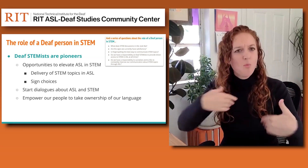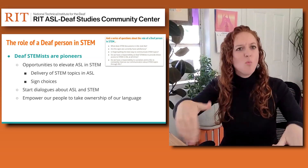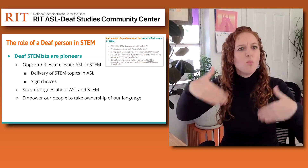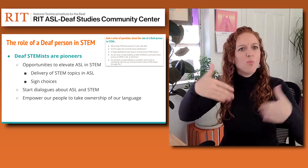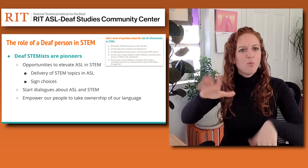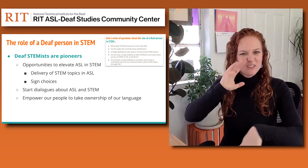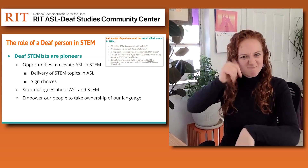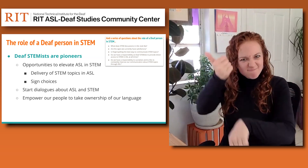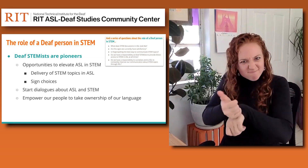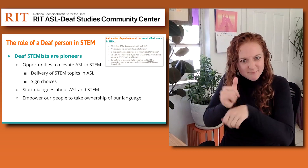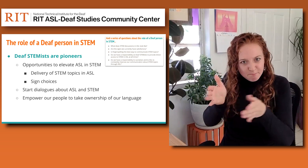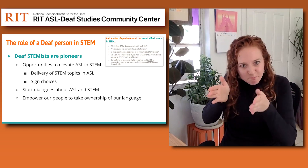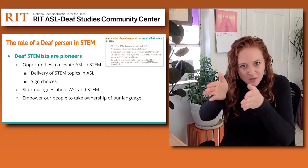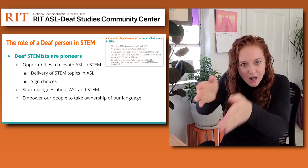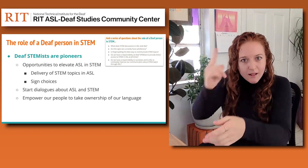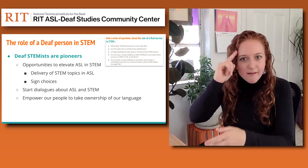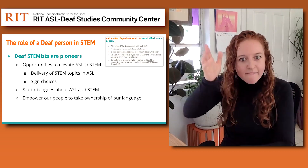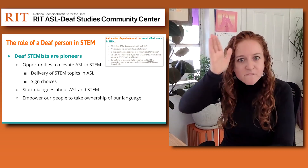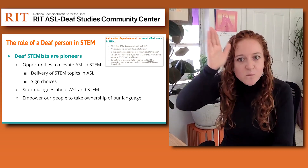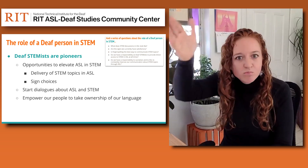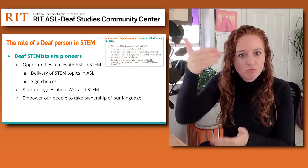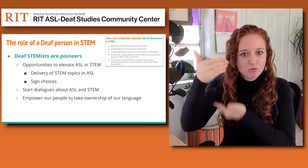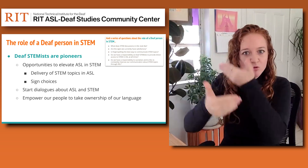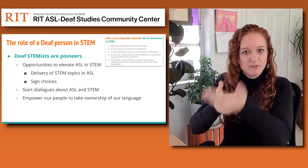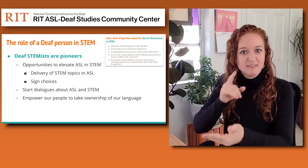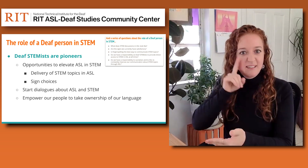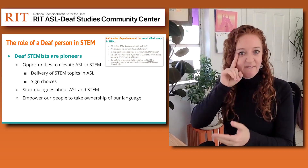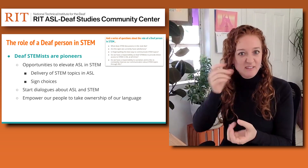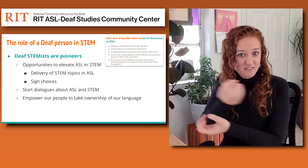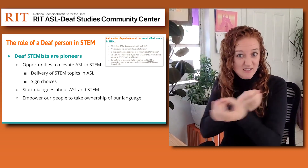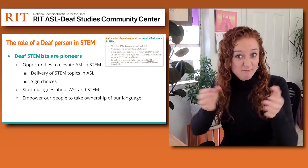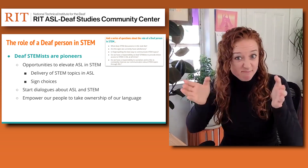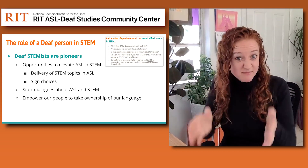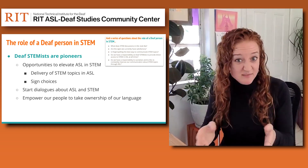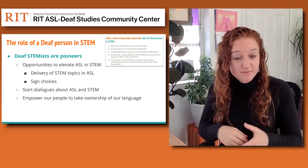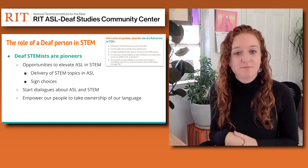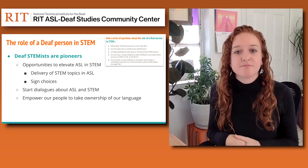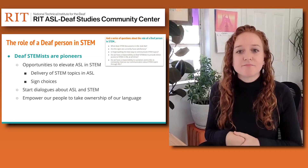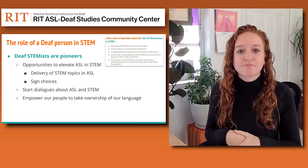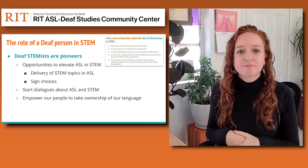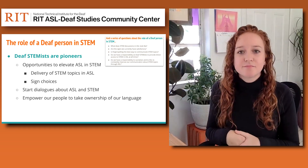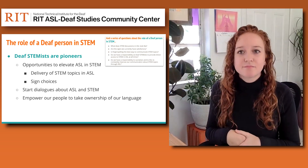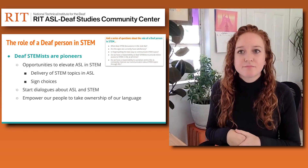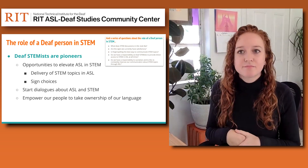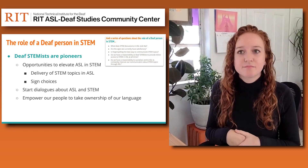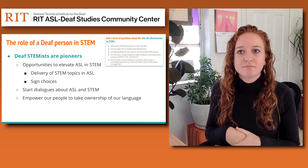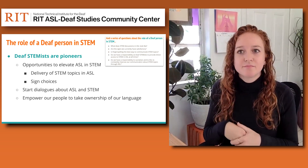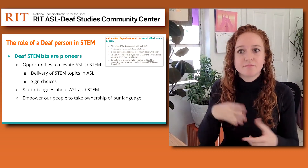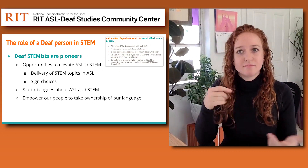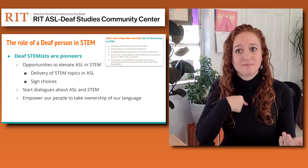To do all this, we have to establish a path for future STEMists who are deaf.